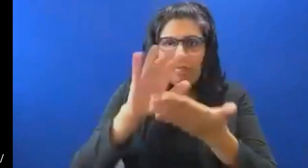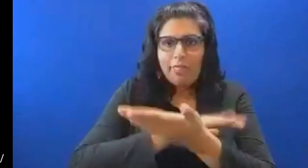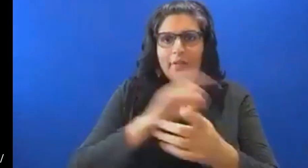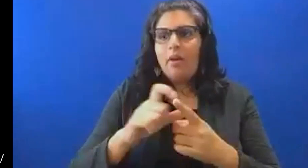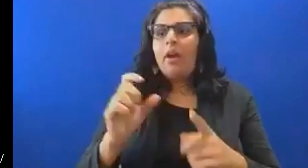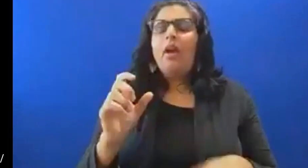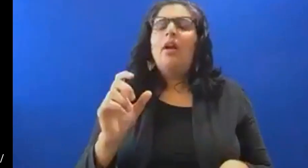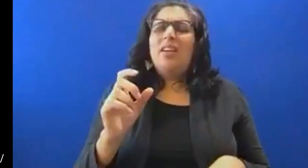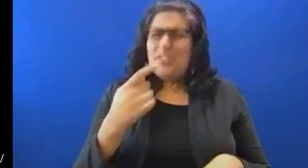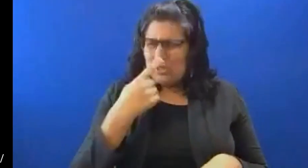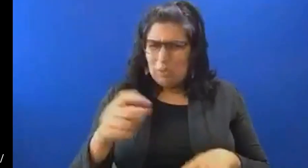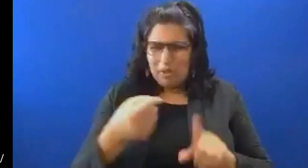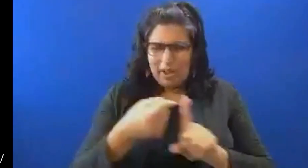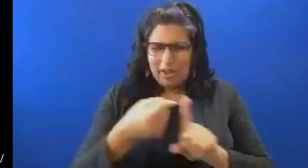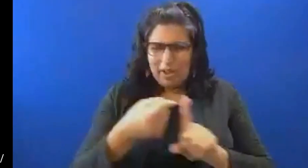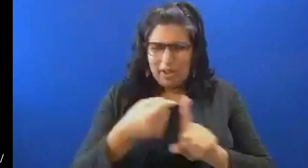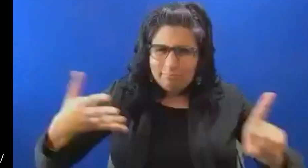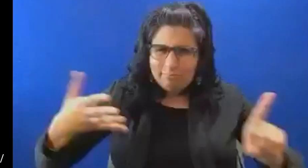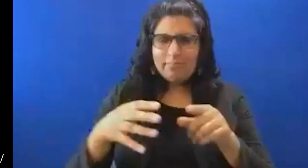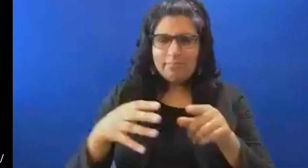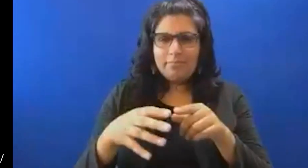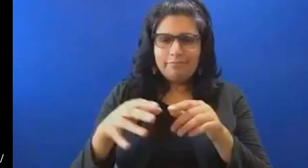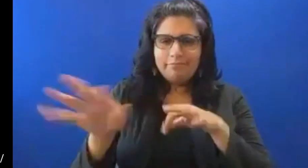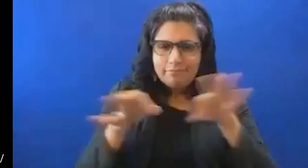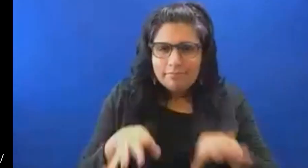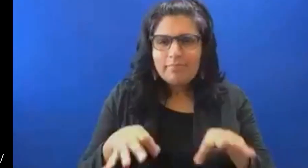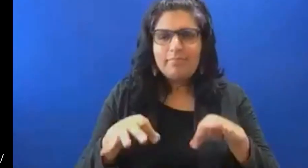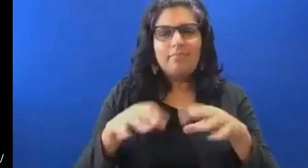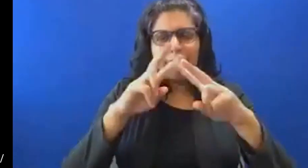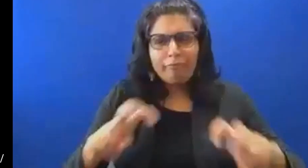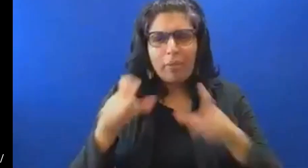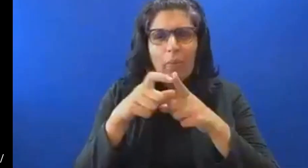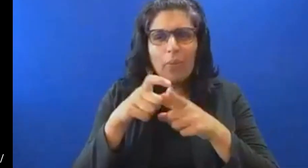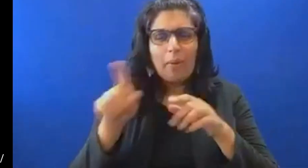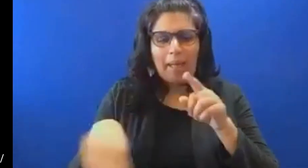About language and why disability is not a bad word?